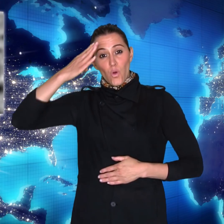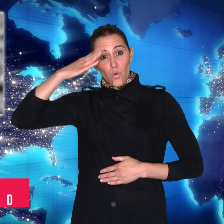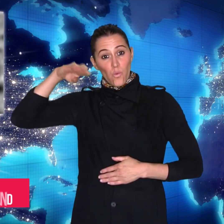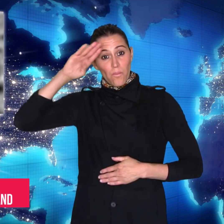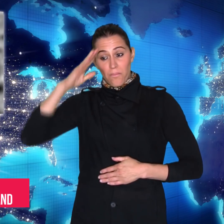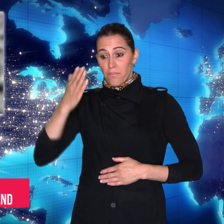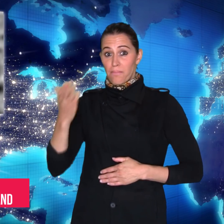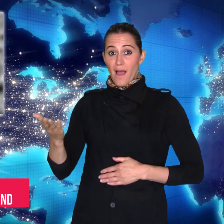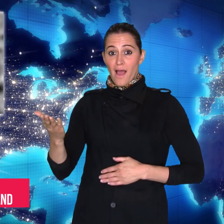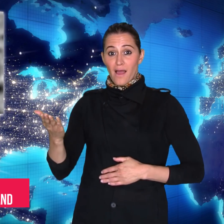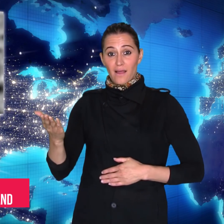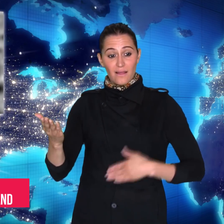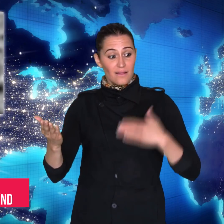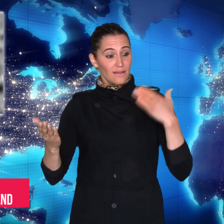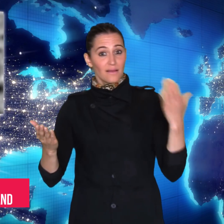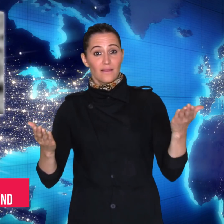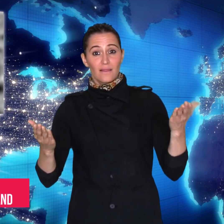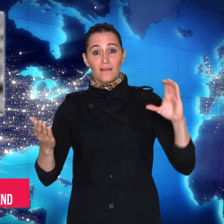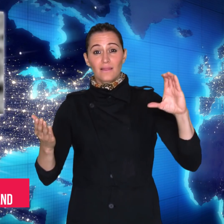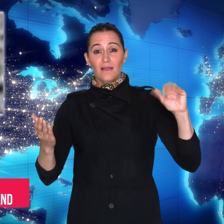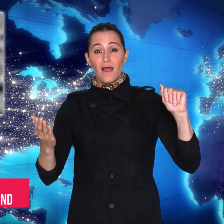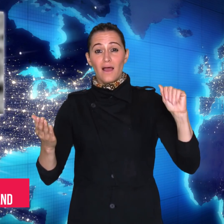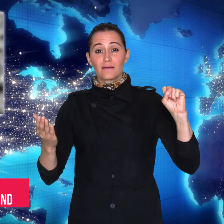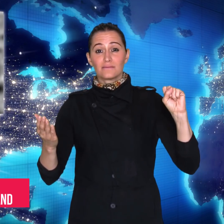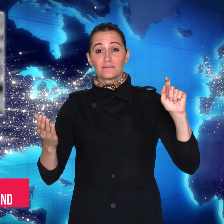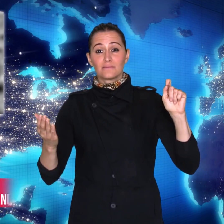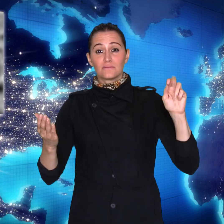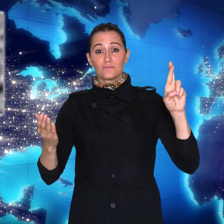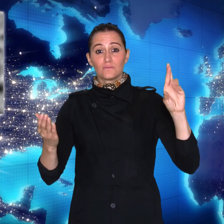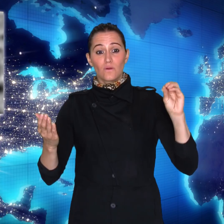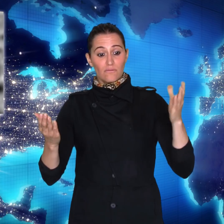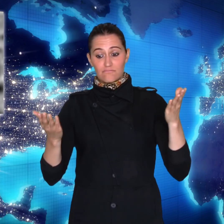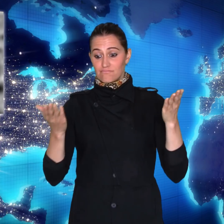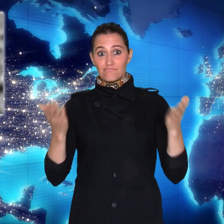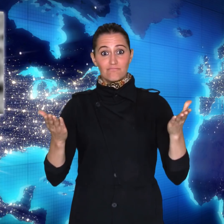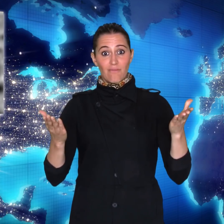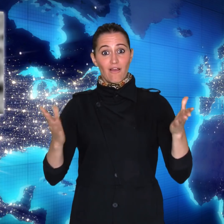Dawn: Cuba Without Castro as Raul